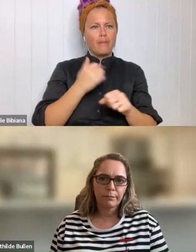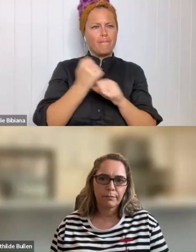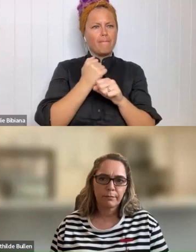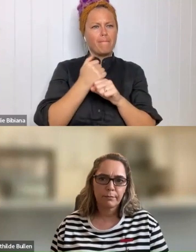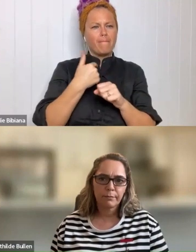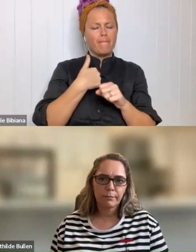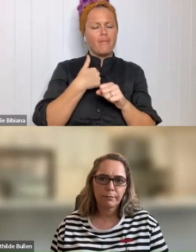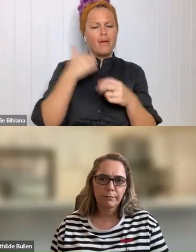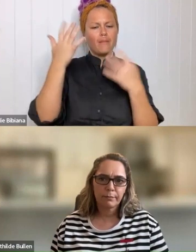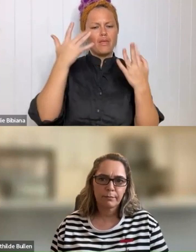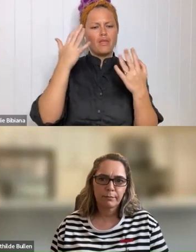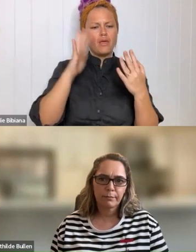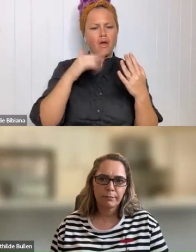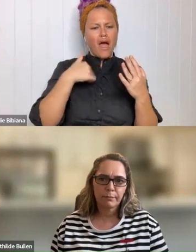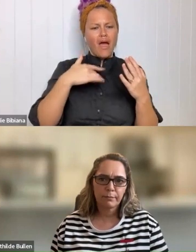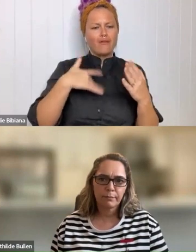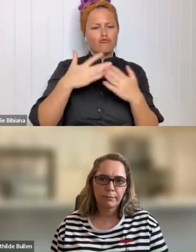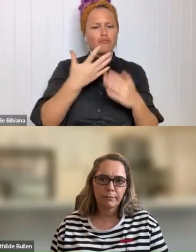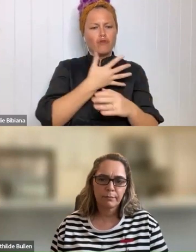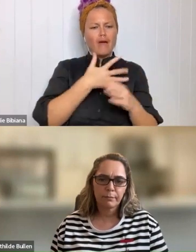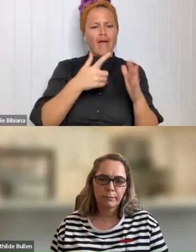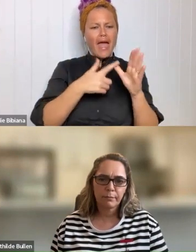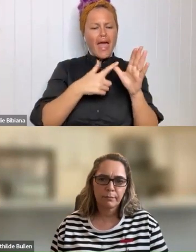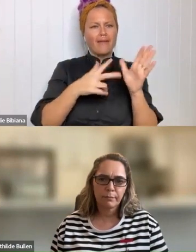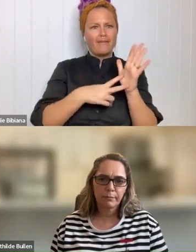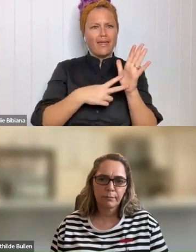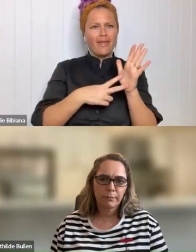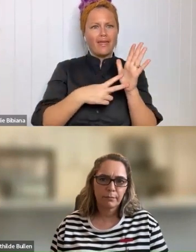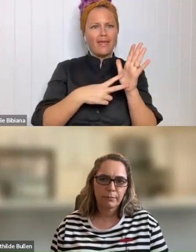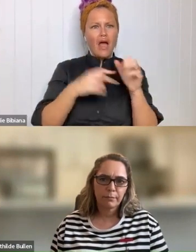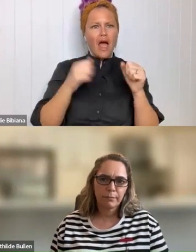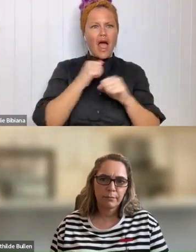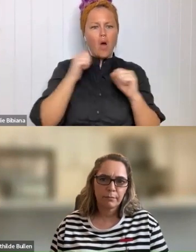and I feel really proud of it. aibl level of flexibility around